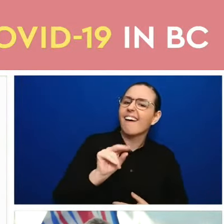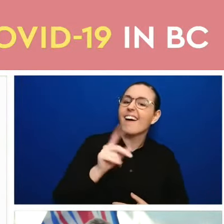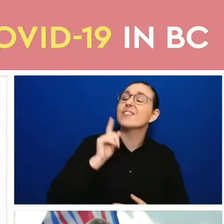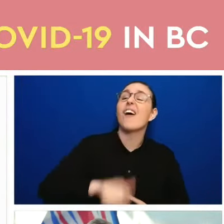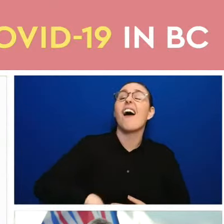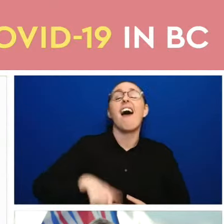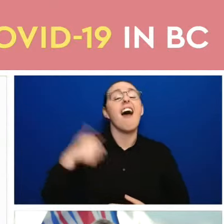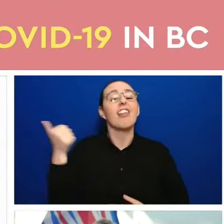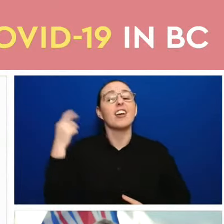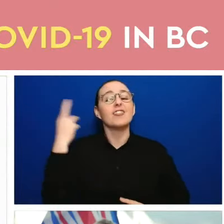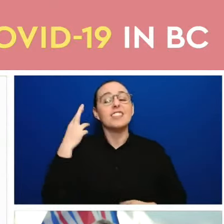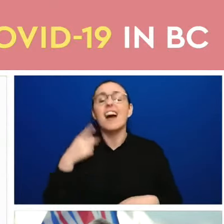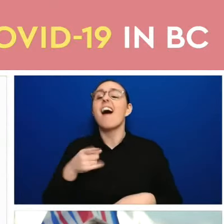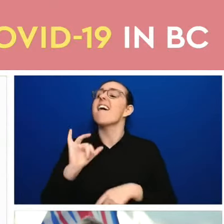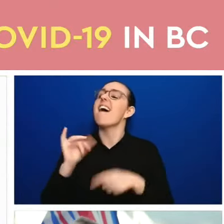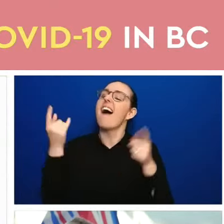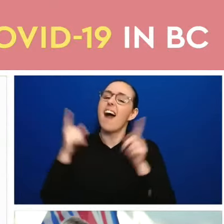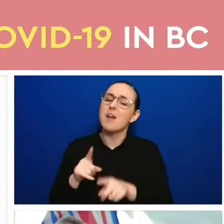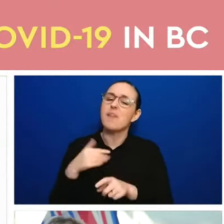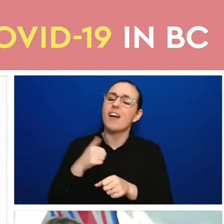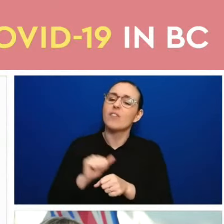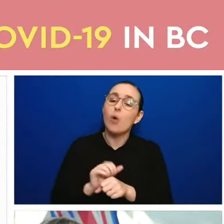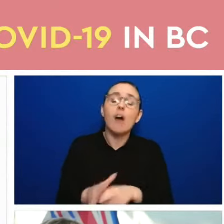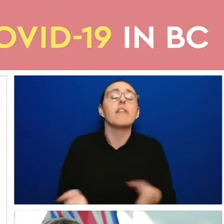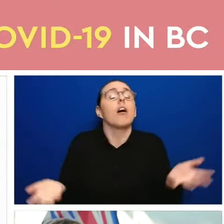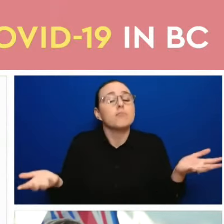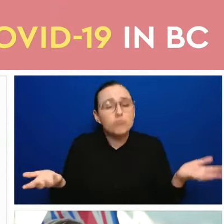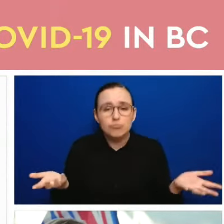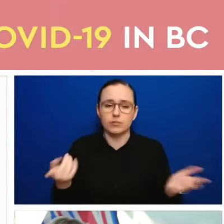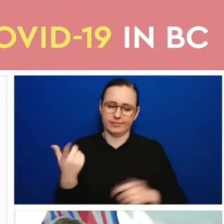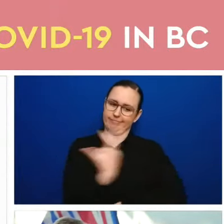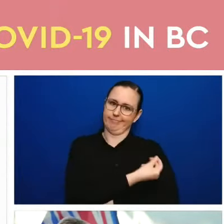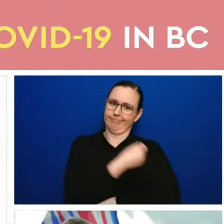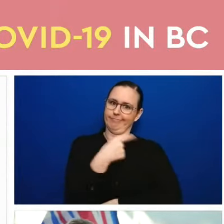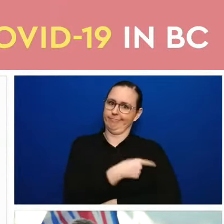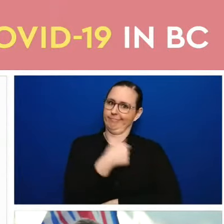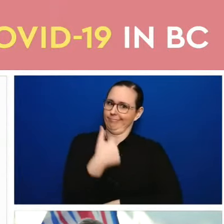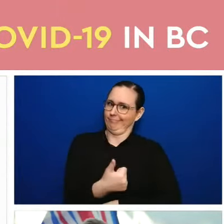care because of their COVID infection.